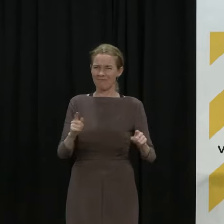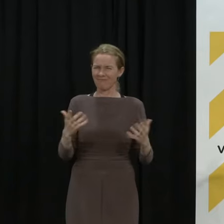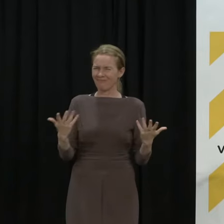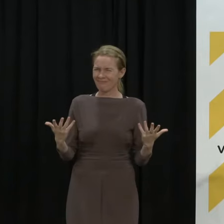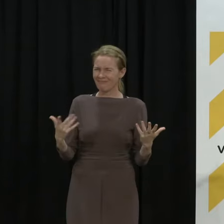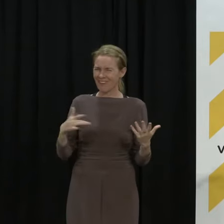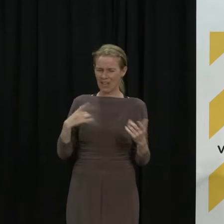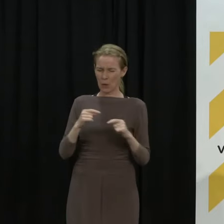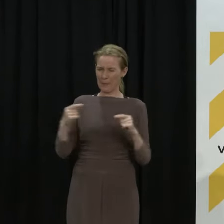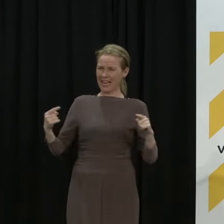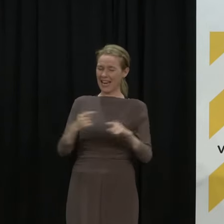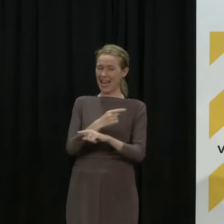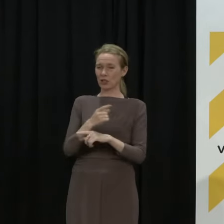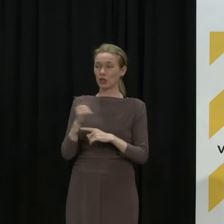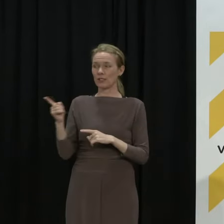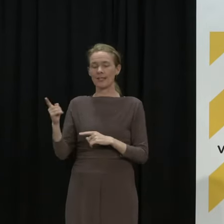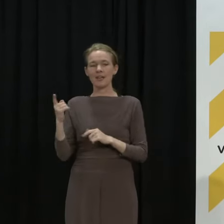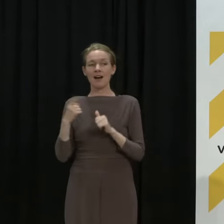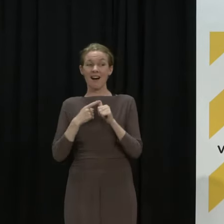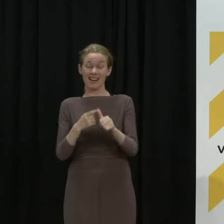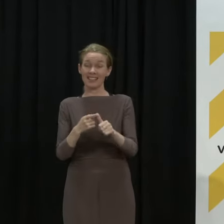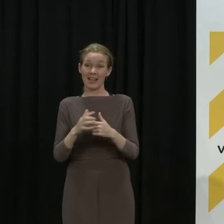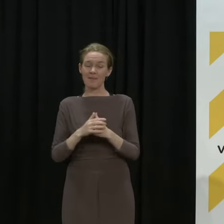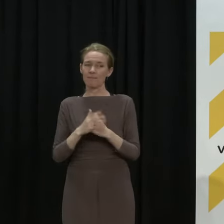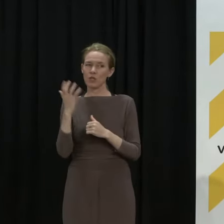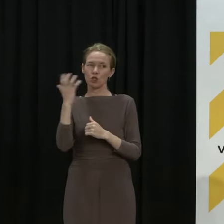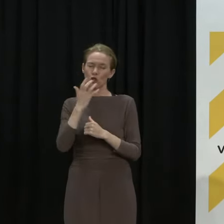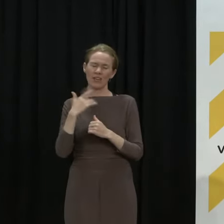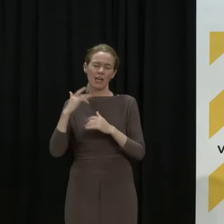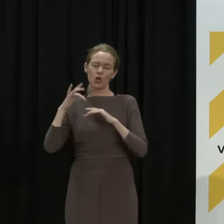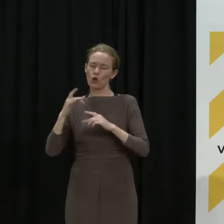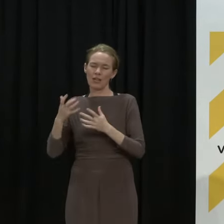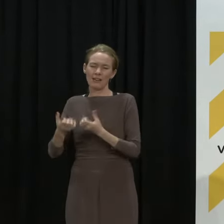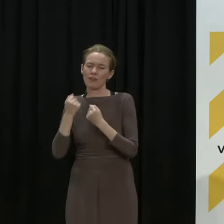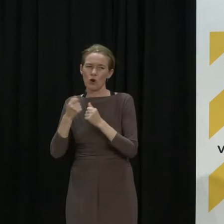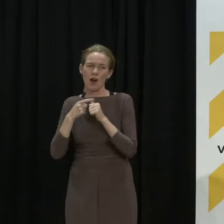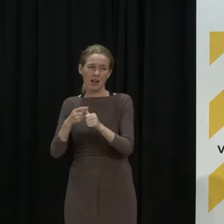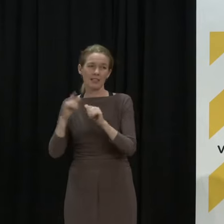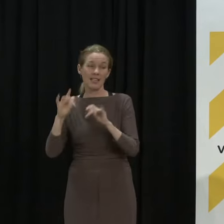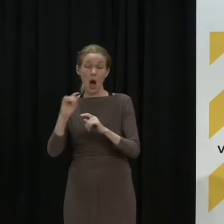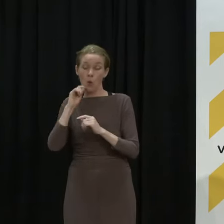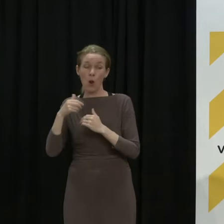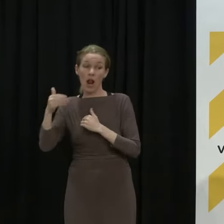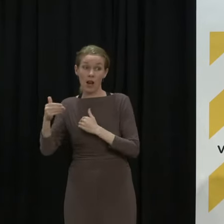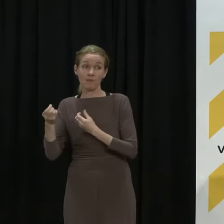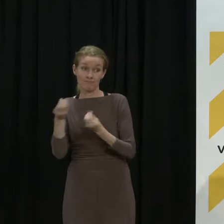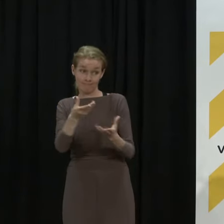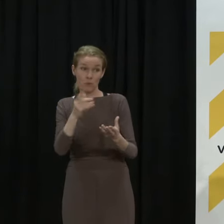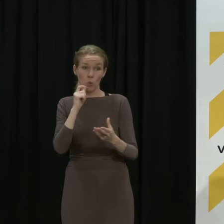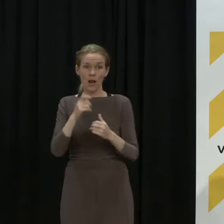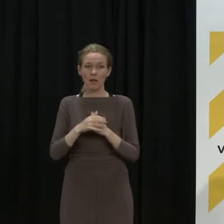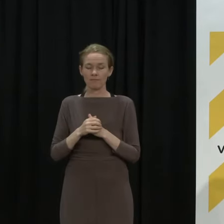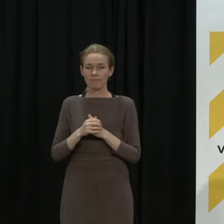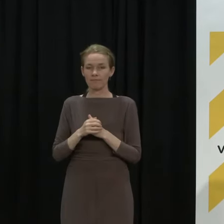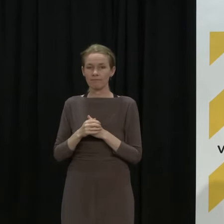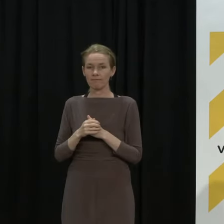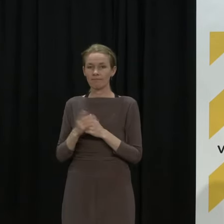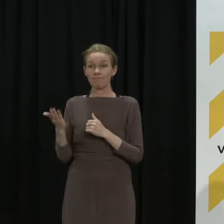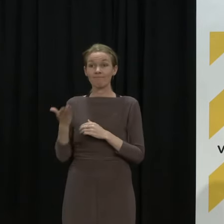there is beenand the rules have been changed. I just have not had the